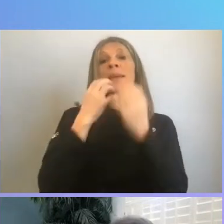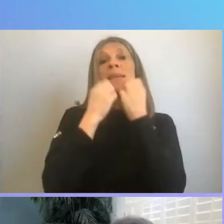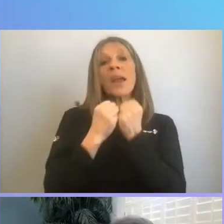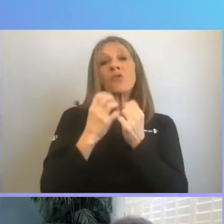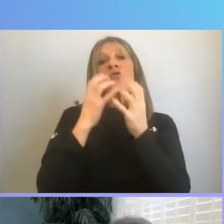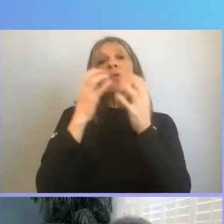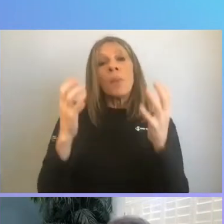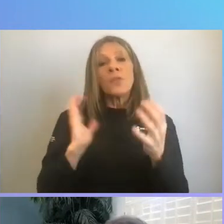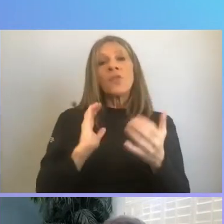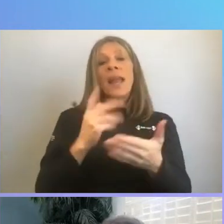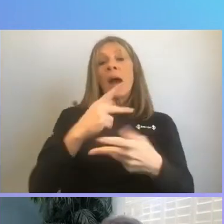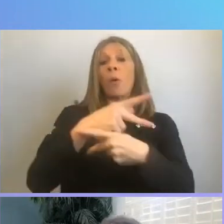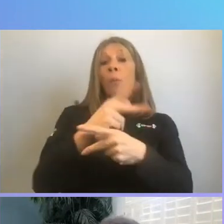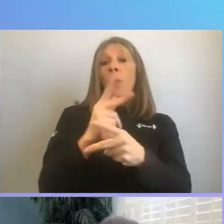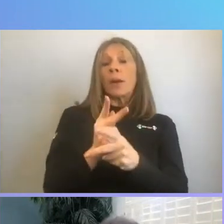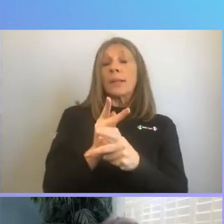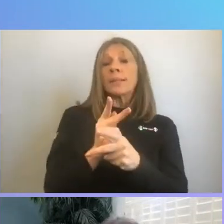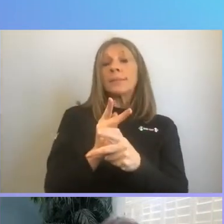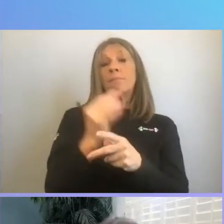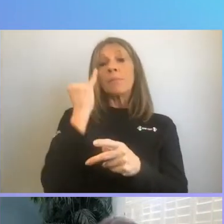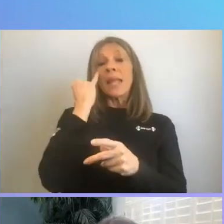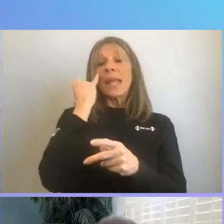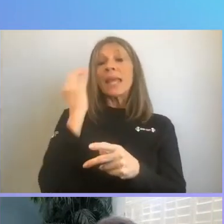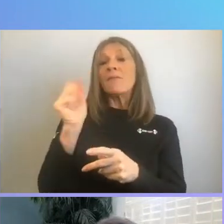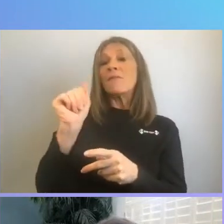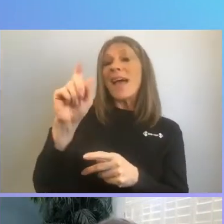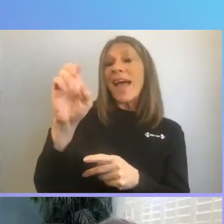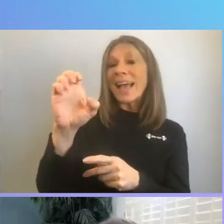products, whether it's the AKS core automation or the